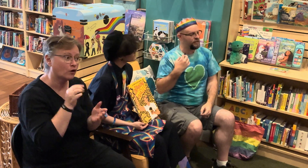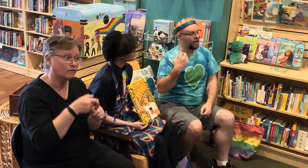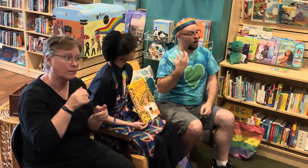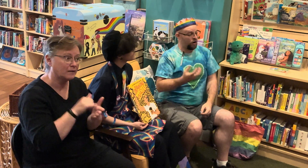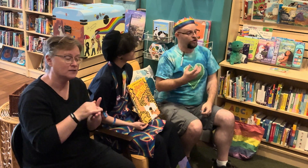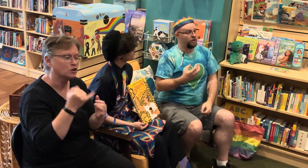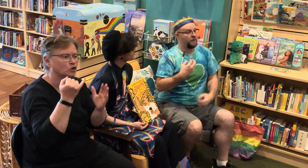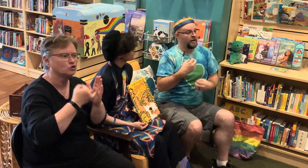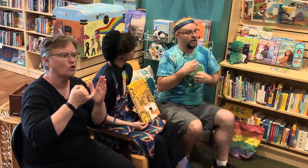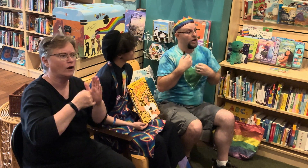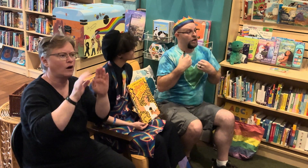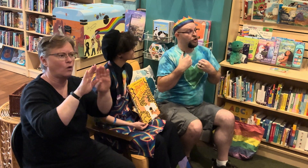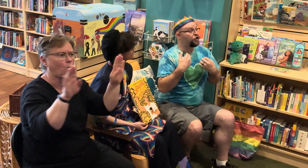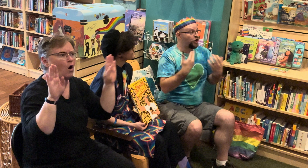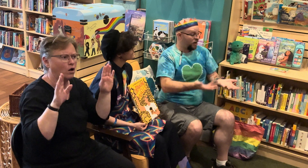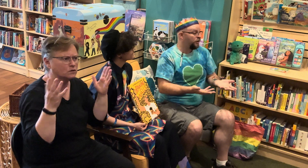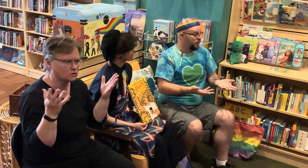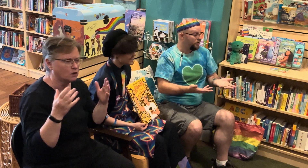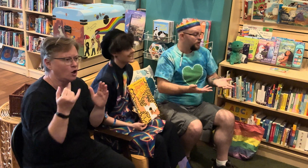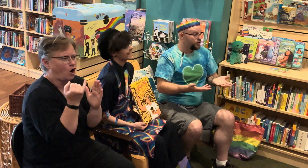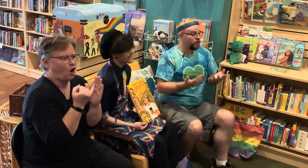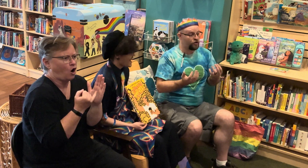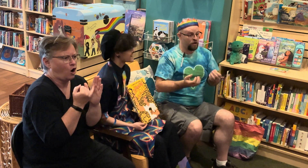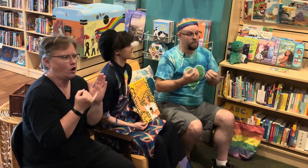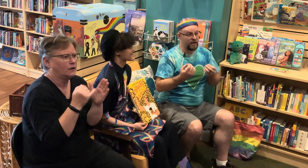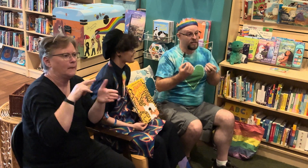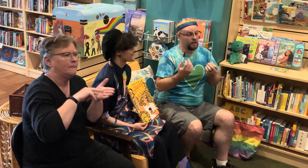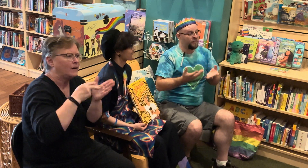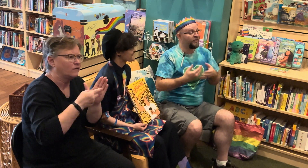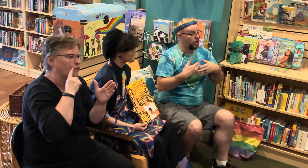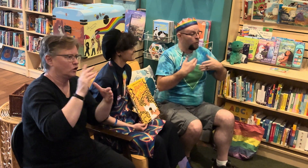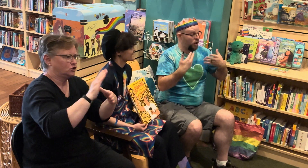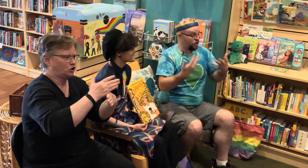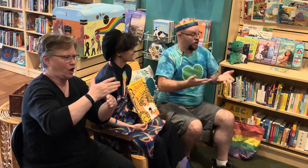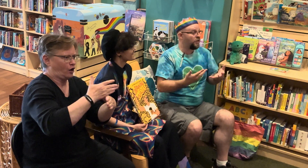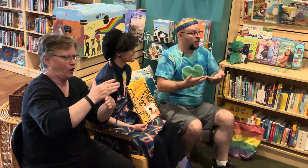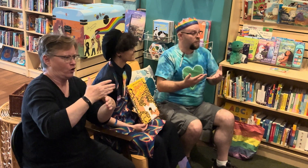is that art should be shared. So it should be something that you want to share with other